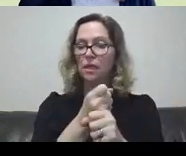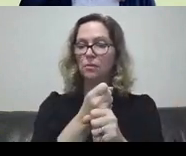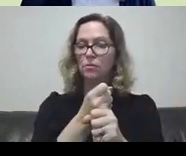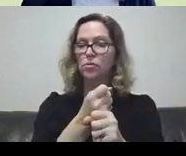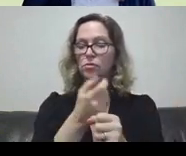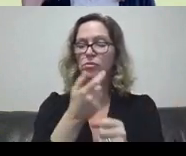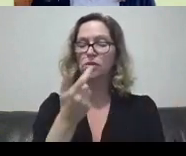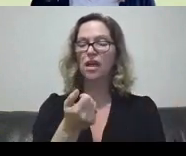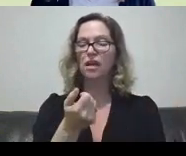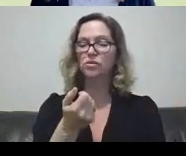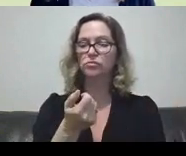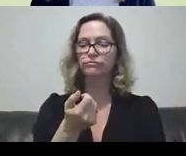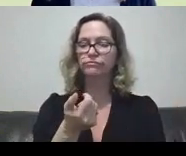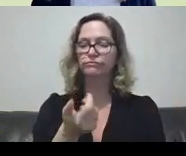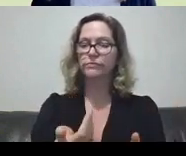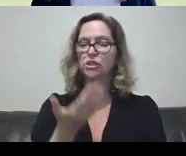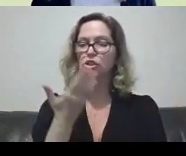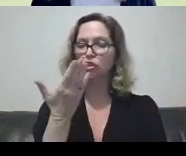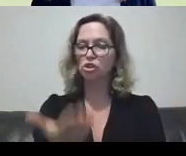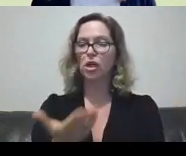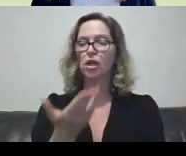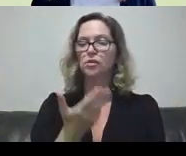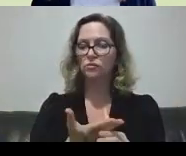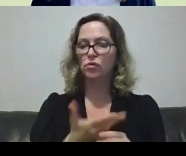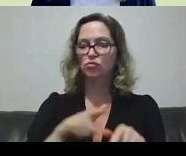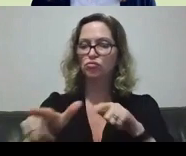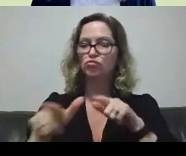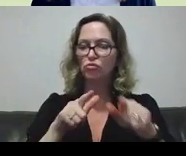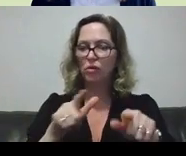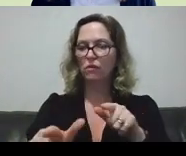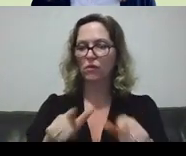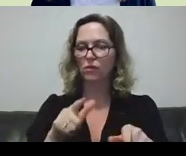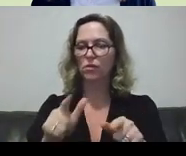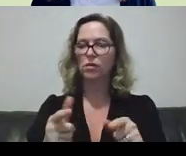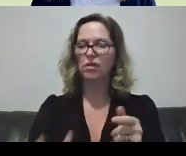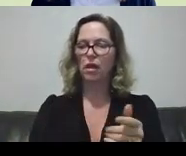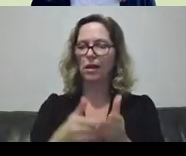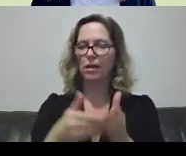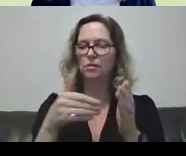their quotes and reports for NDIS planning processes best practice therapy